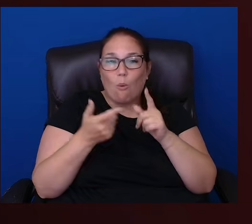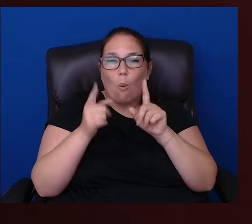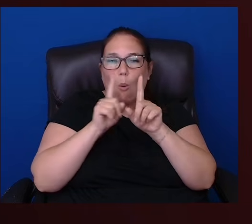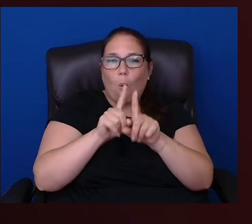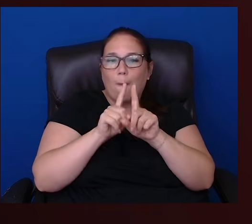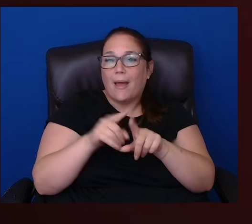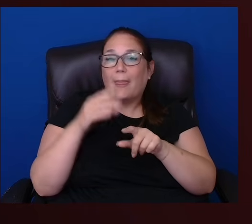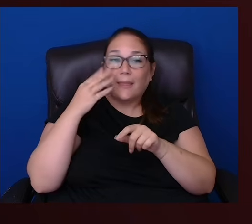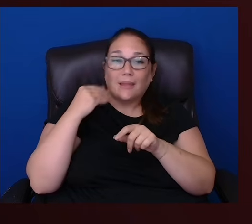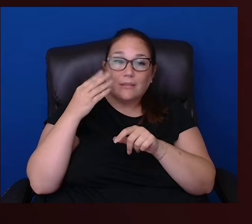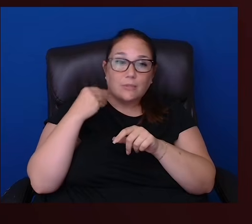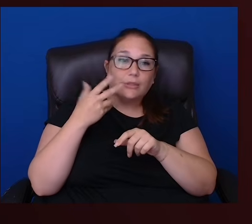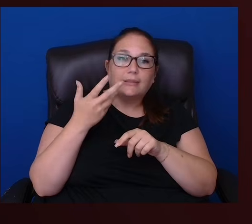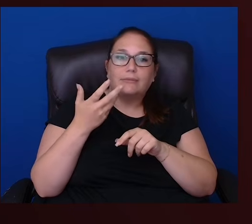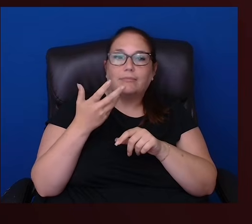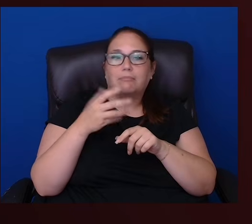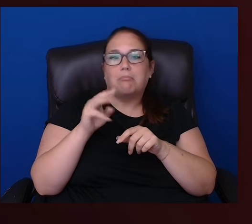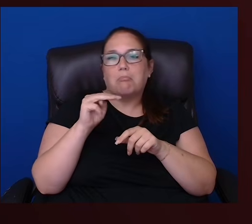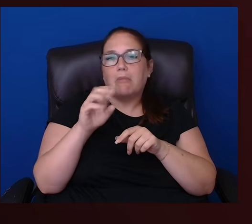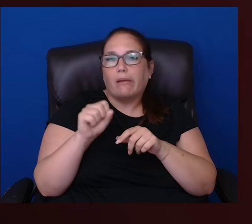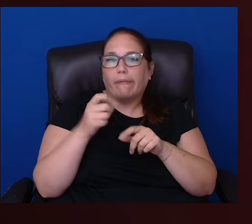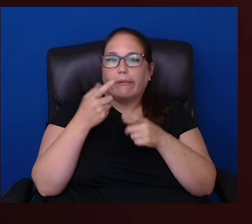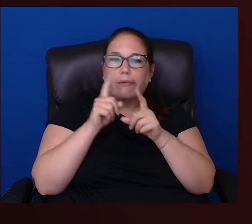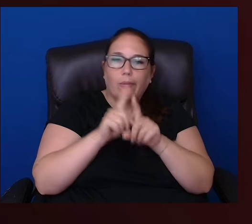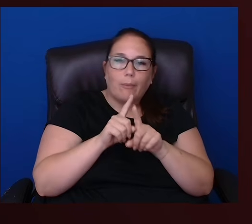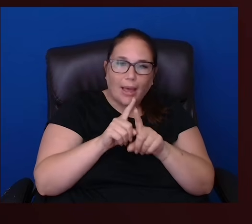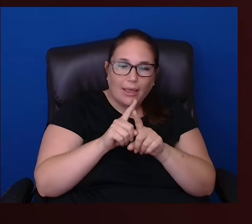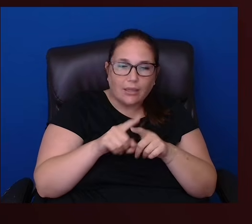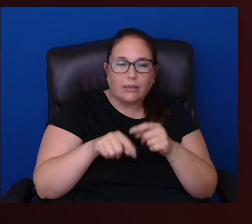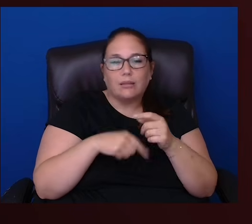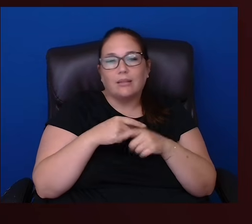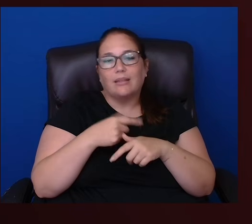whether it's the Microsoft Copilot, GitHub Copilot,